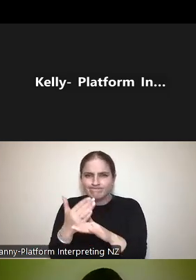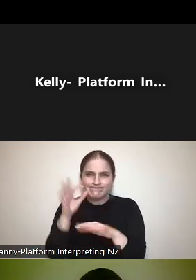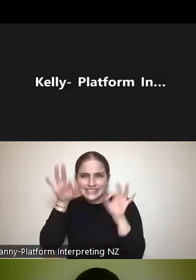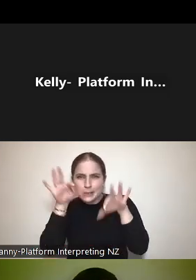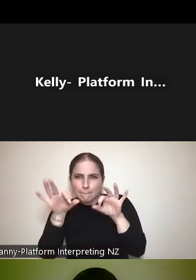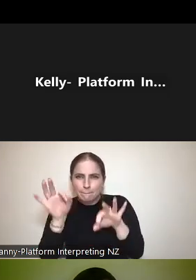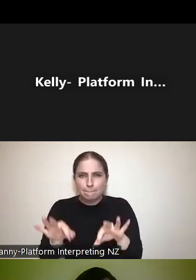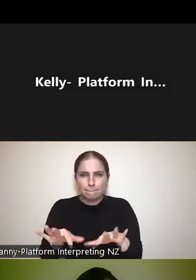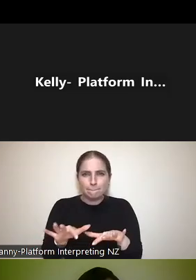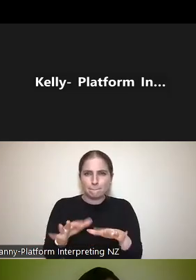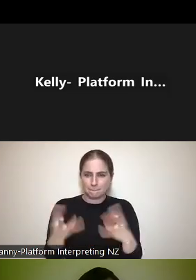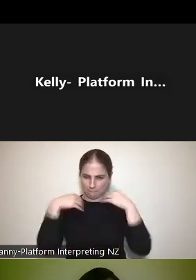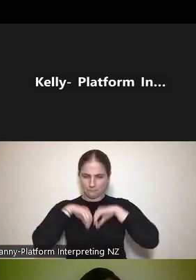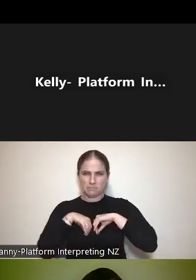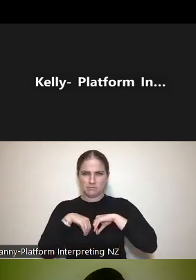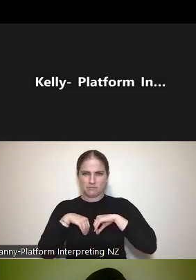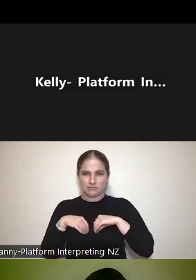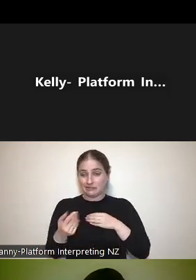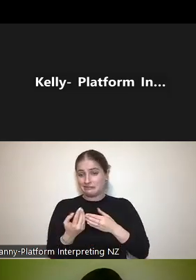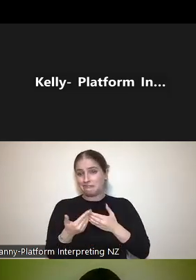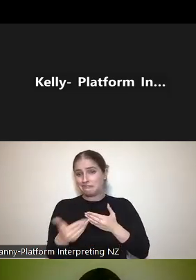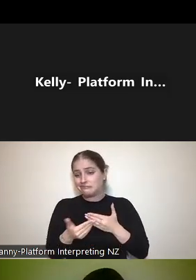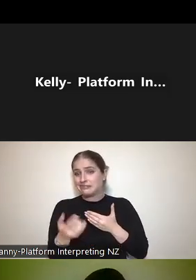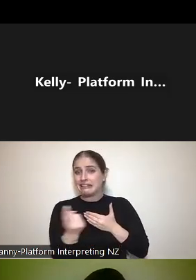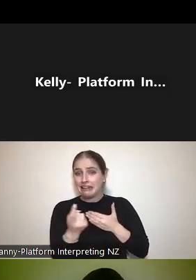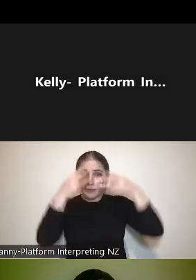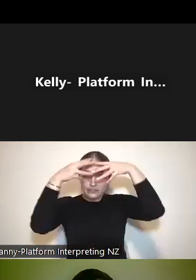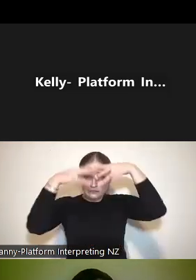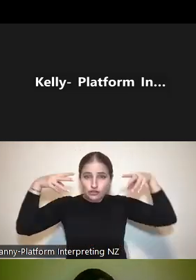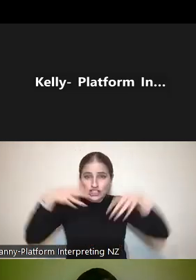your upcoming fringe season, your upcoming independent show,